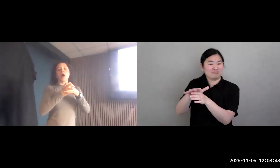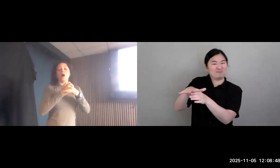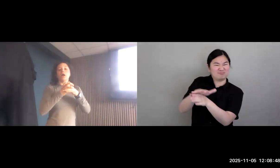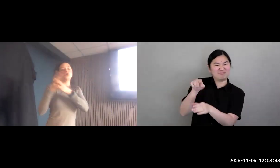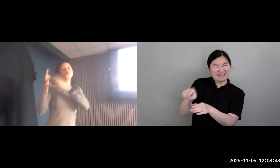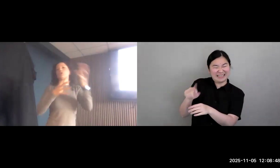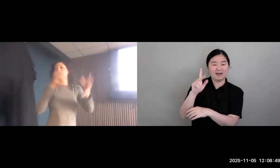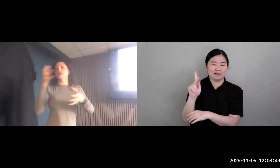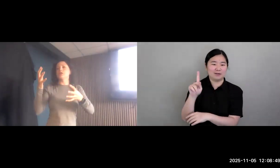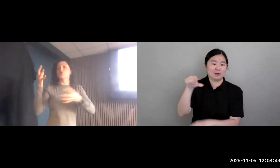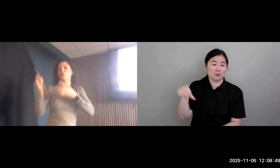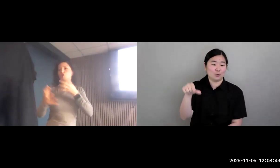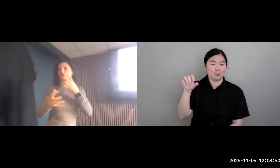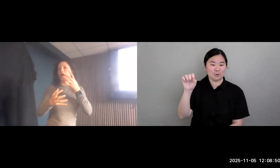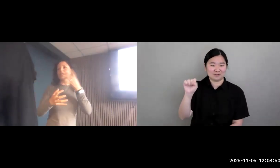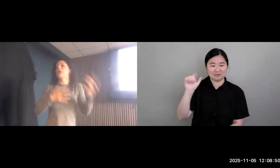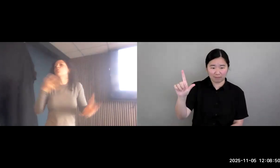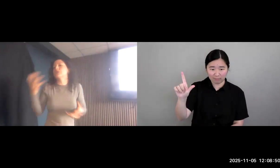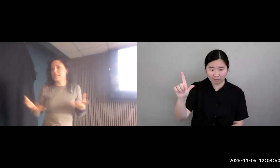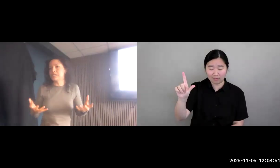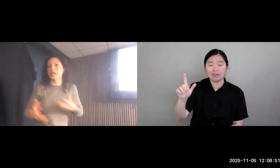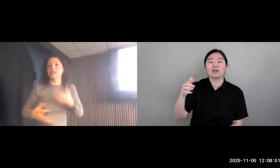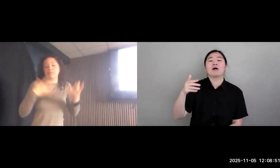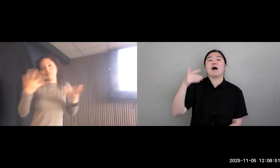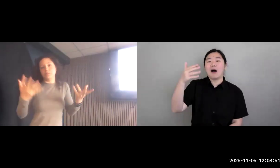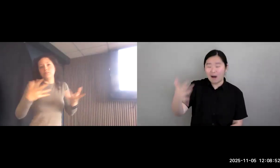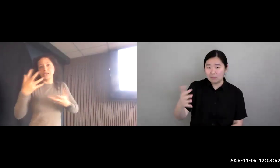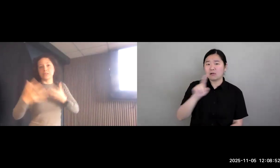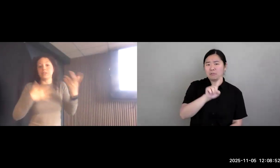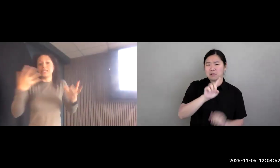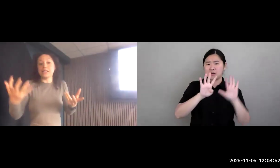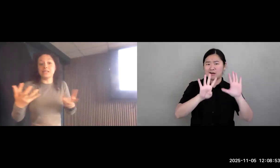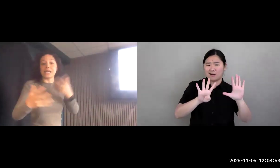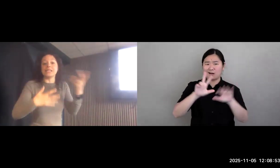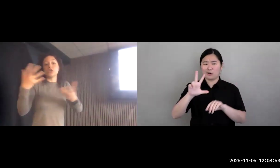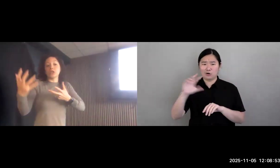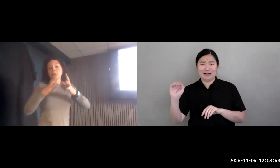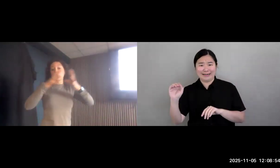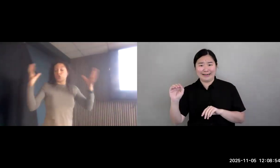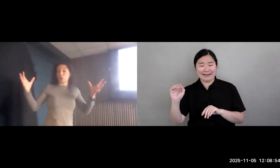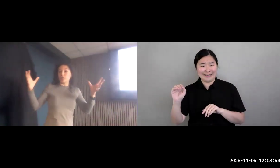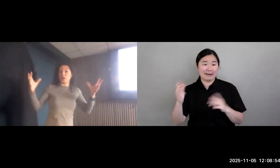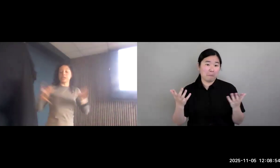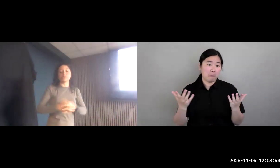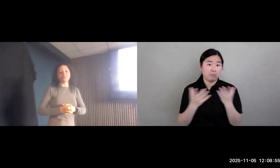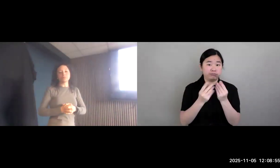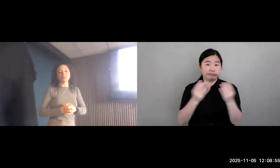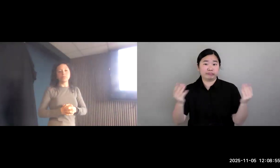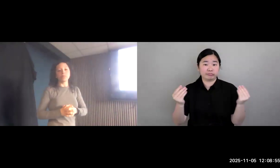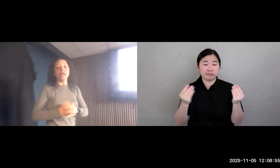Usually the social network density is a bit dense, denser than larger communities.